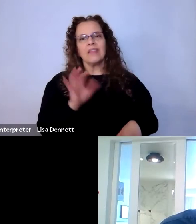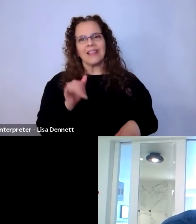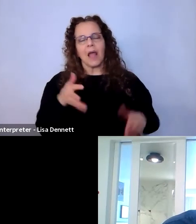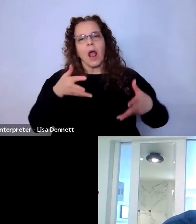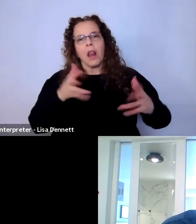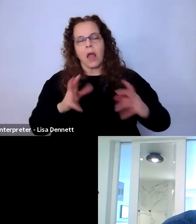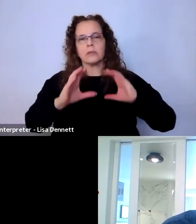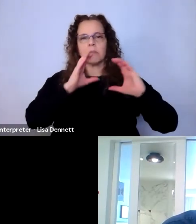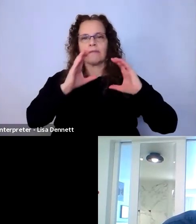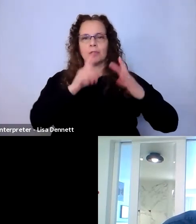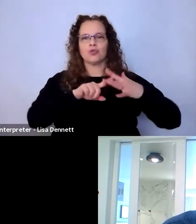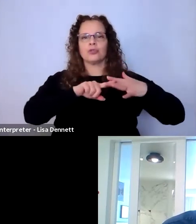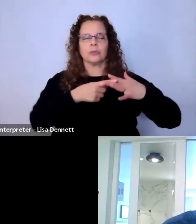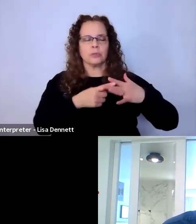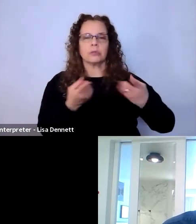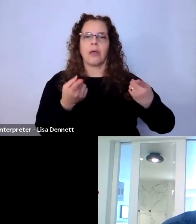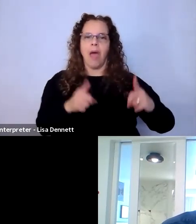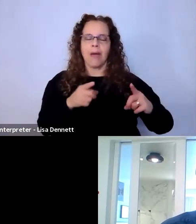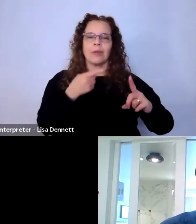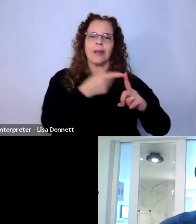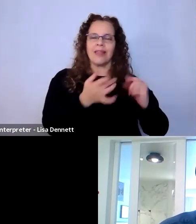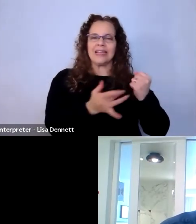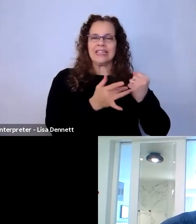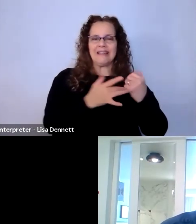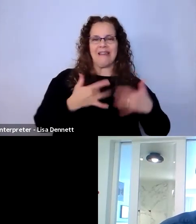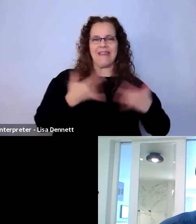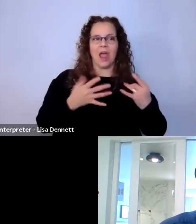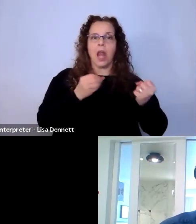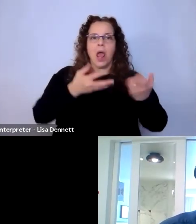But allows that conversation and engagement and intermingling to happen on that side.